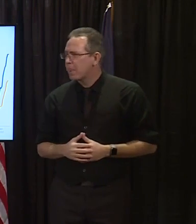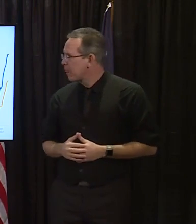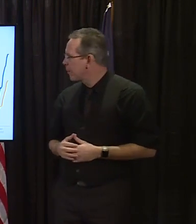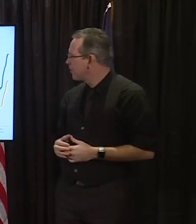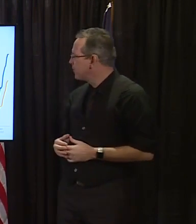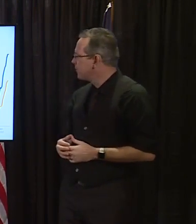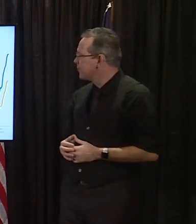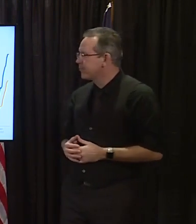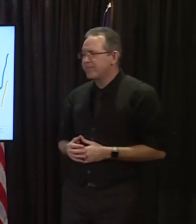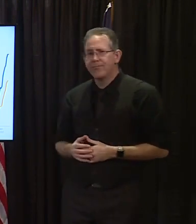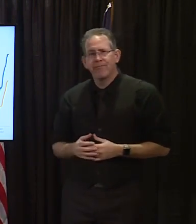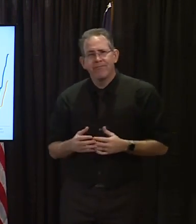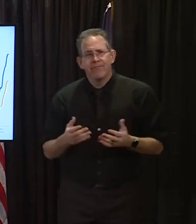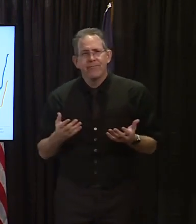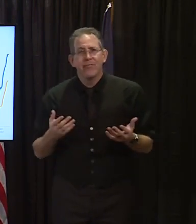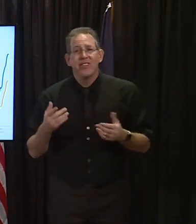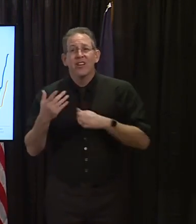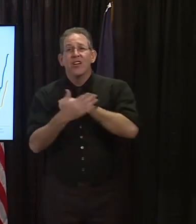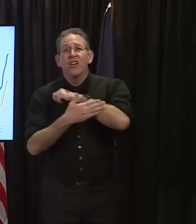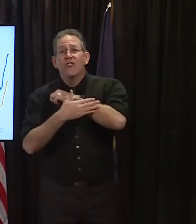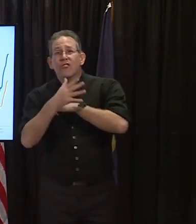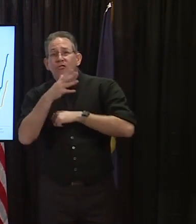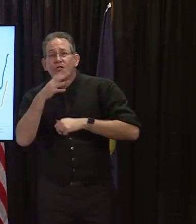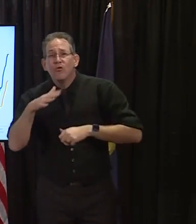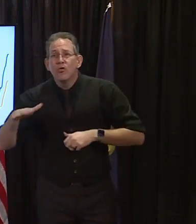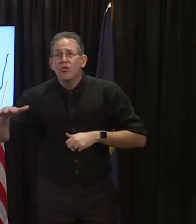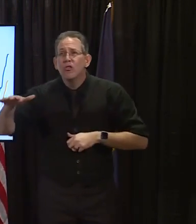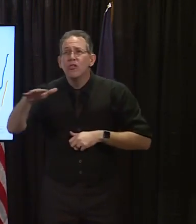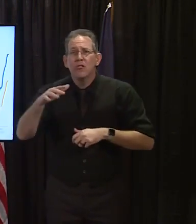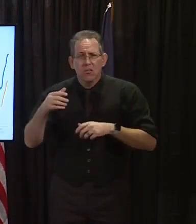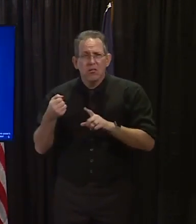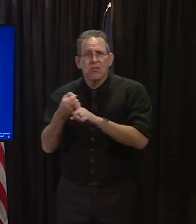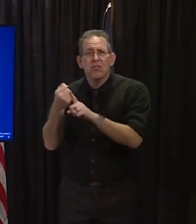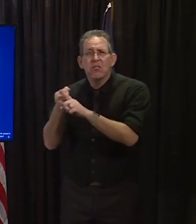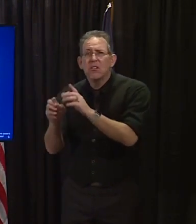to the 80% for the metro counties. And looking at the next slide, you can see